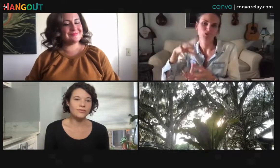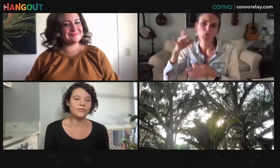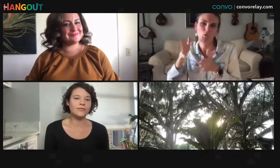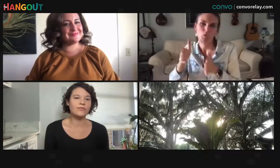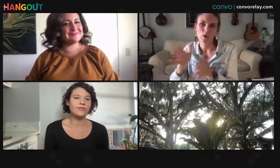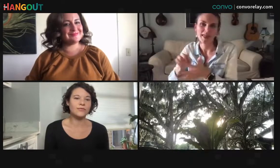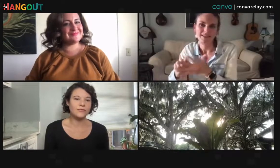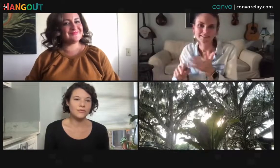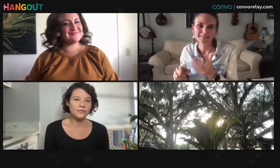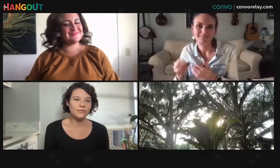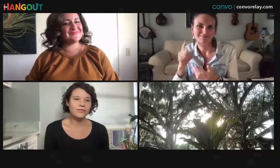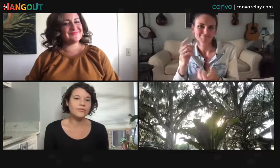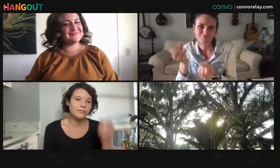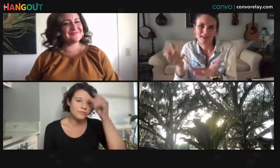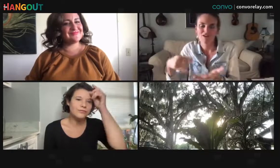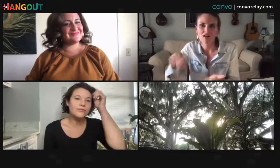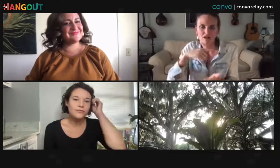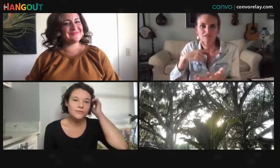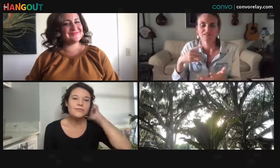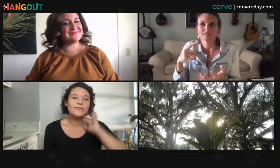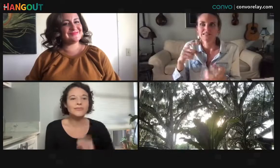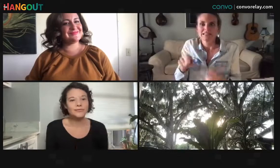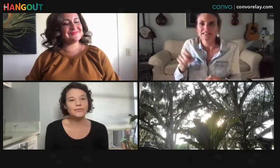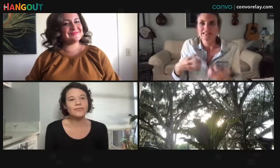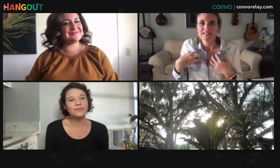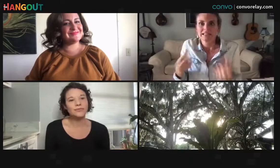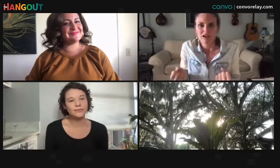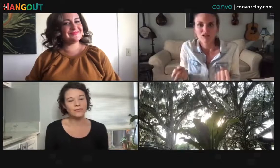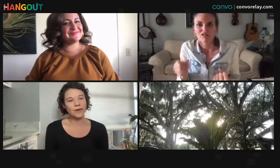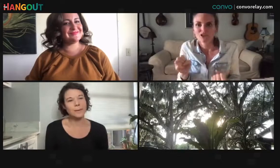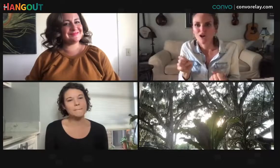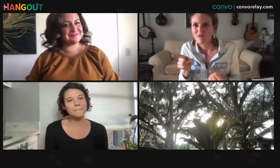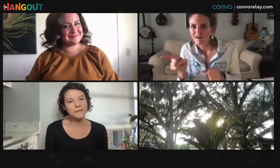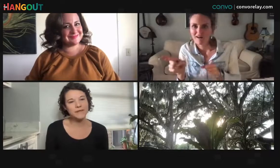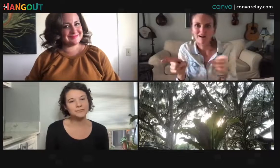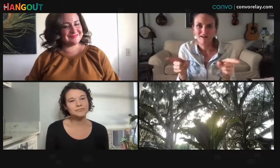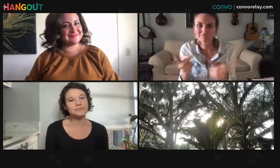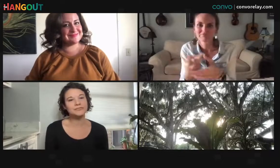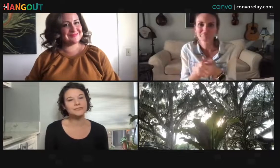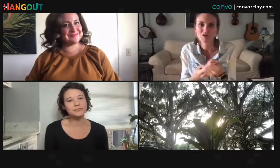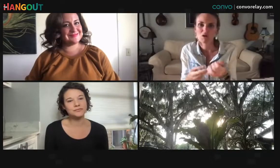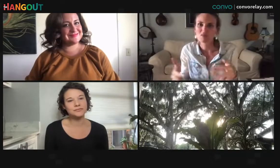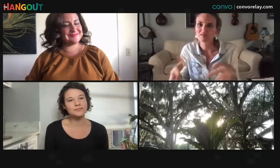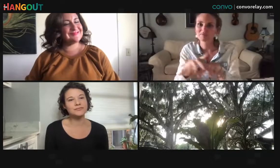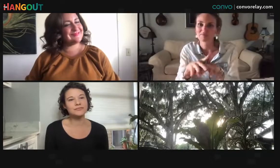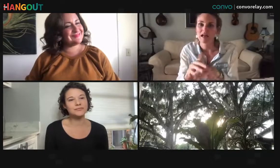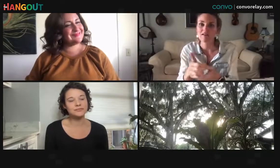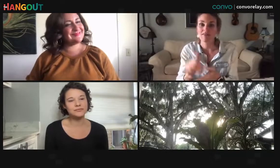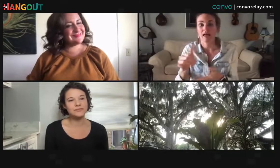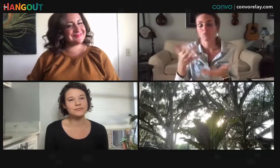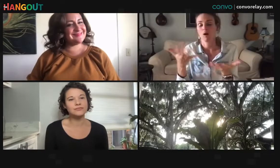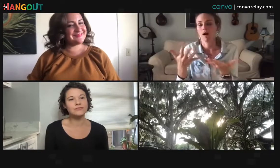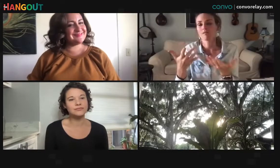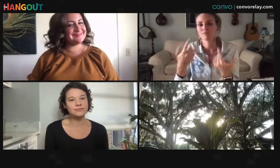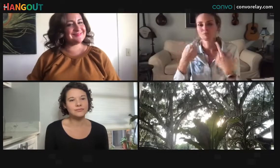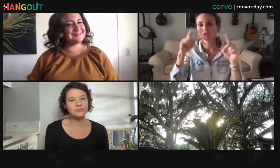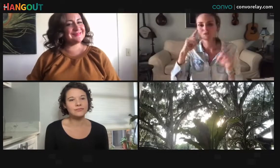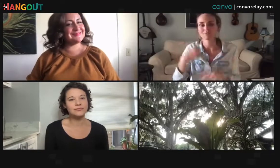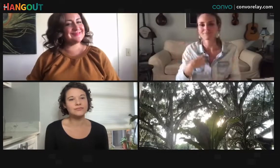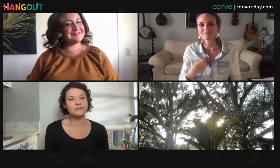and i feel it grounds us in spiritual ways for so many of us we need healing and so we can see that spiritual aspect